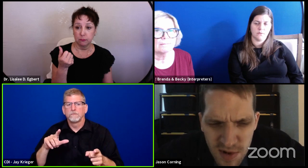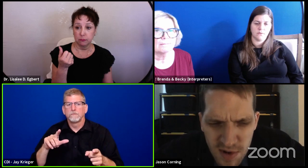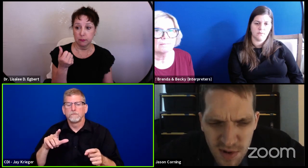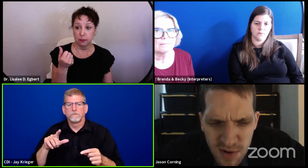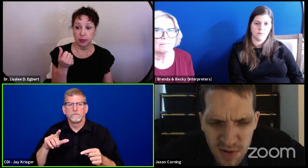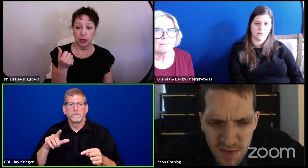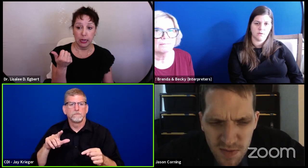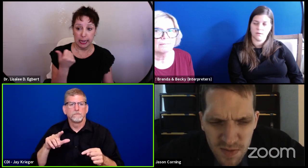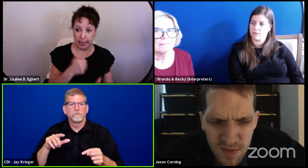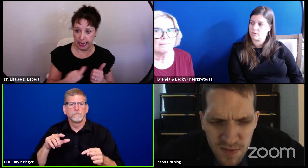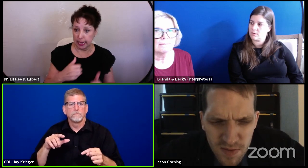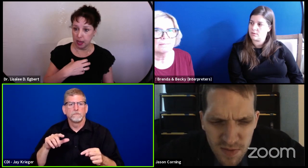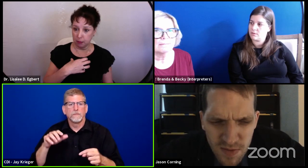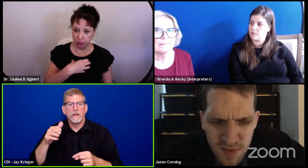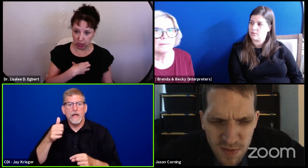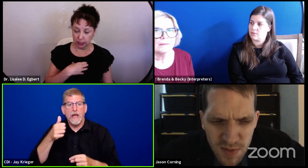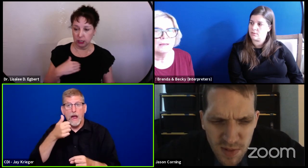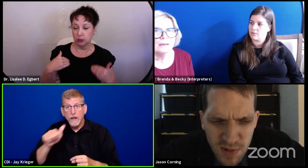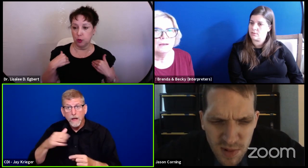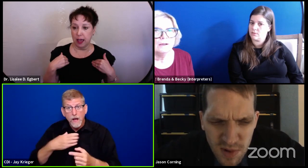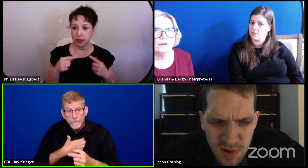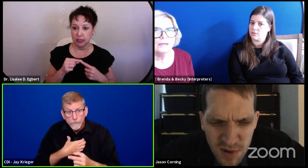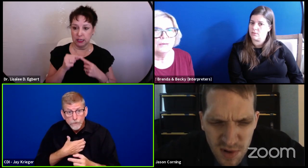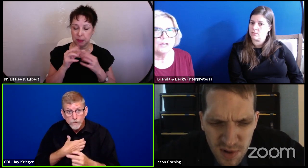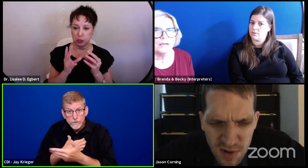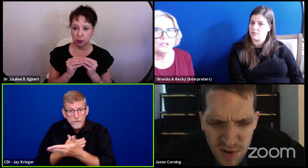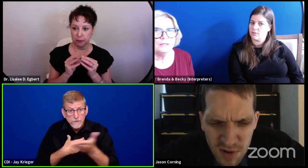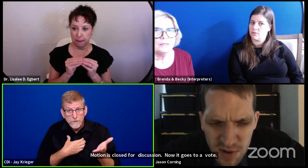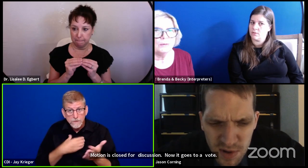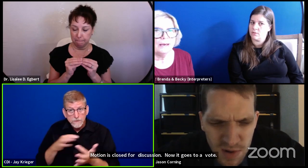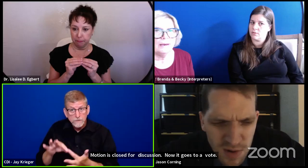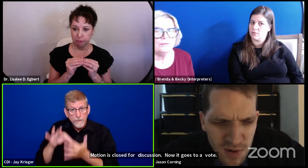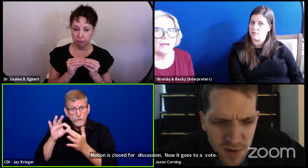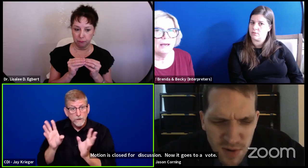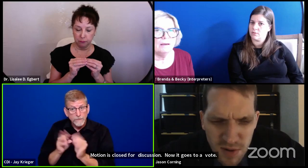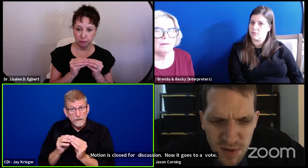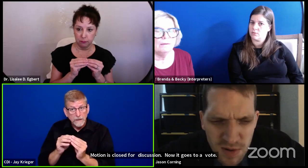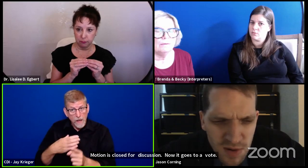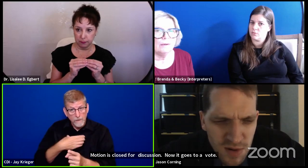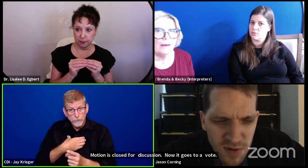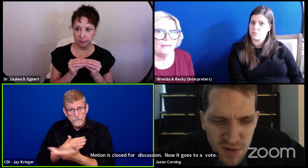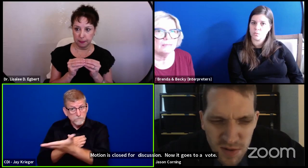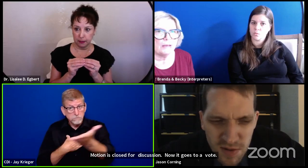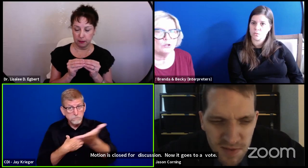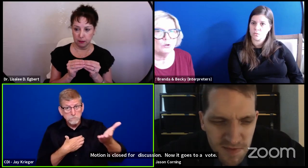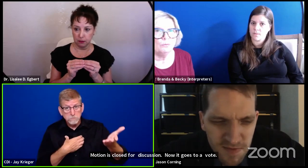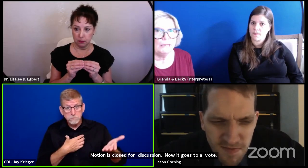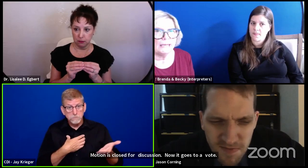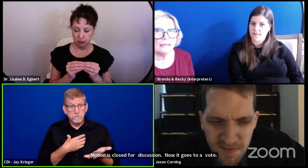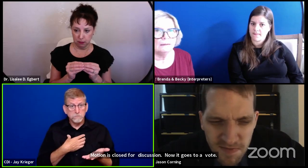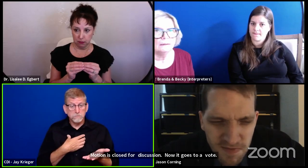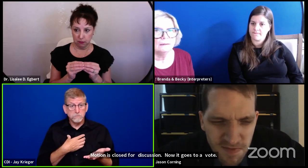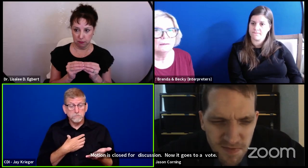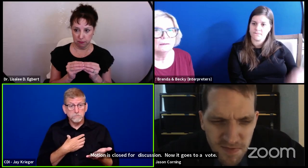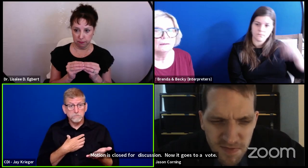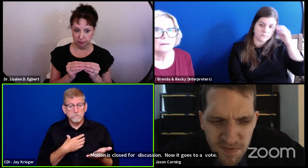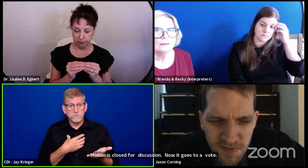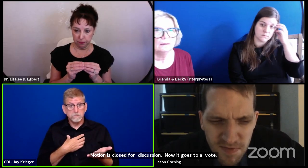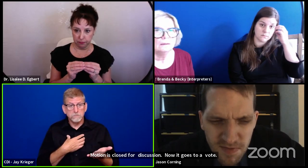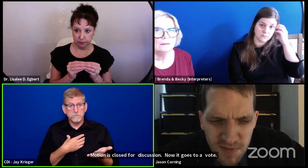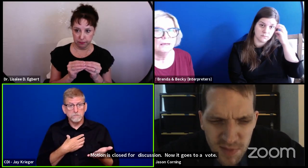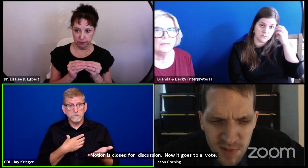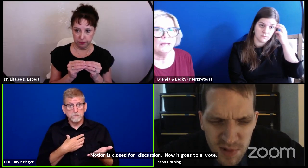Are there any objections to having a special meeting?